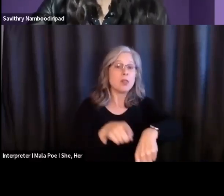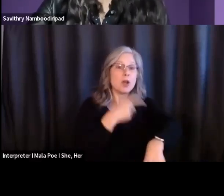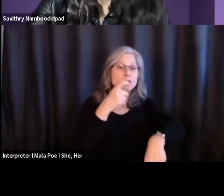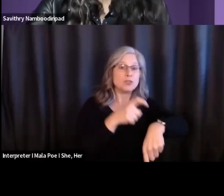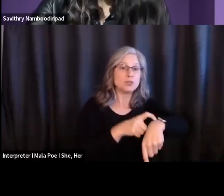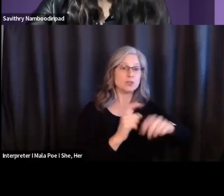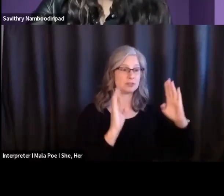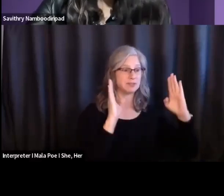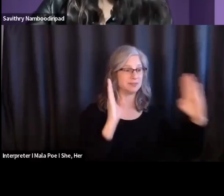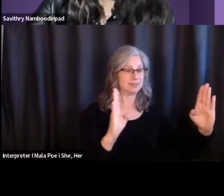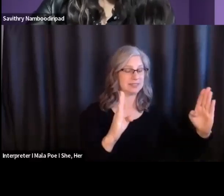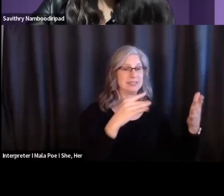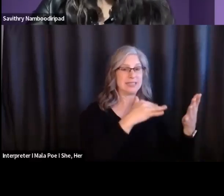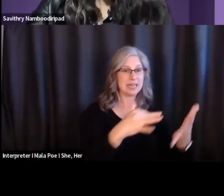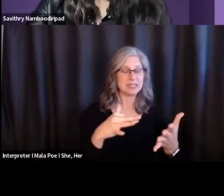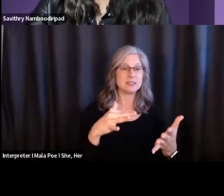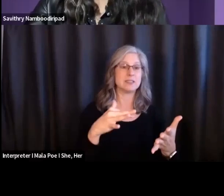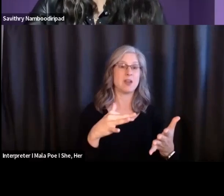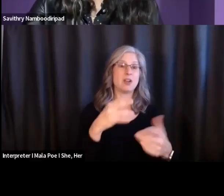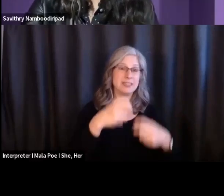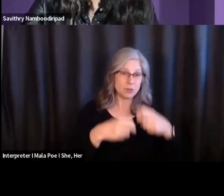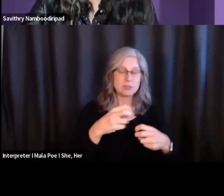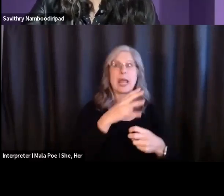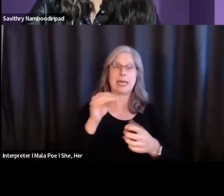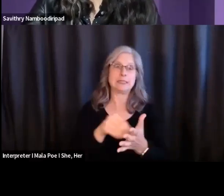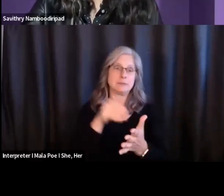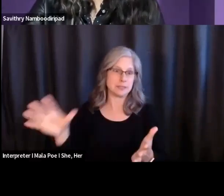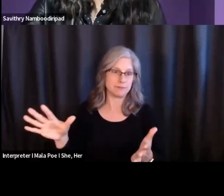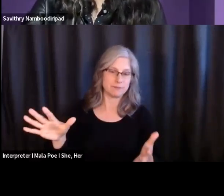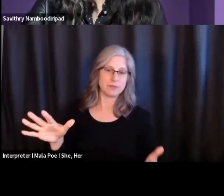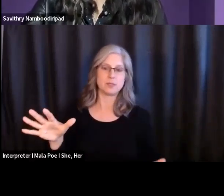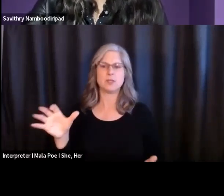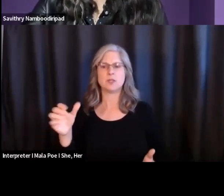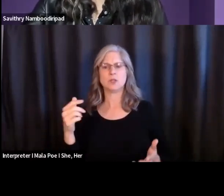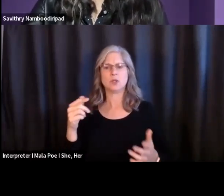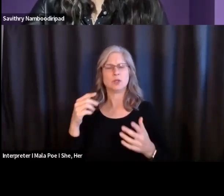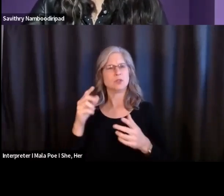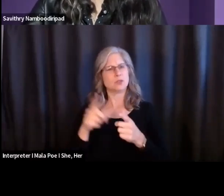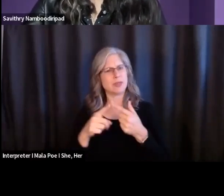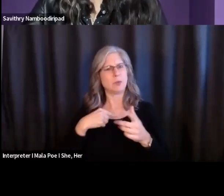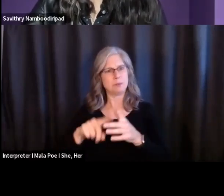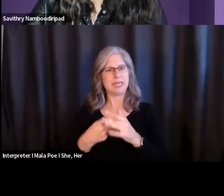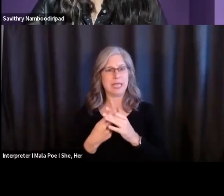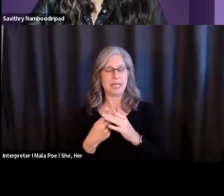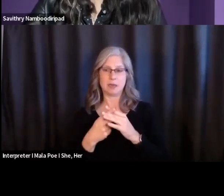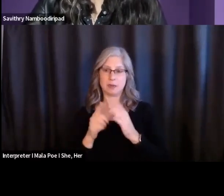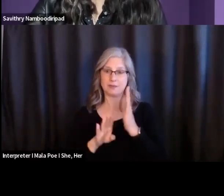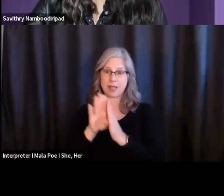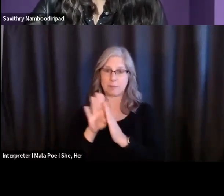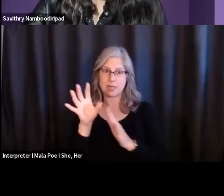They're also very expensive to run. Right. And so and then we start making inferences to development across those, between those,